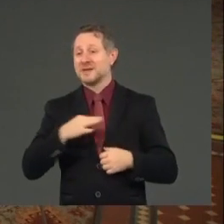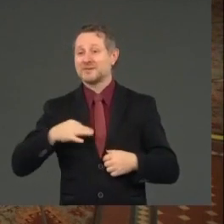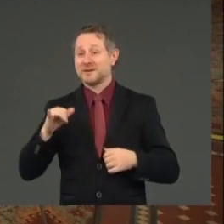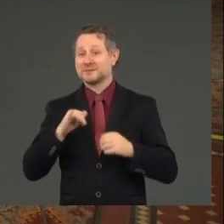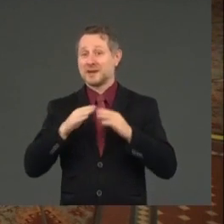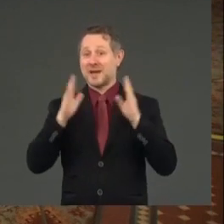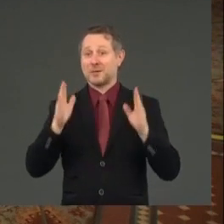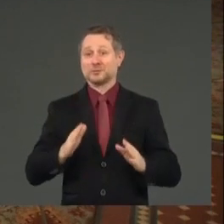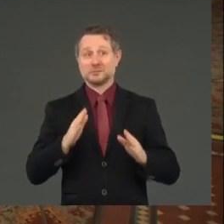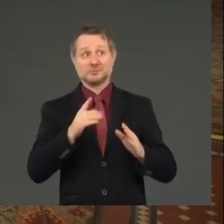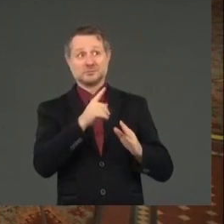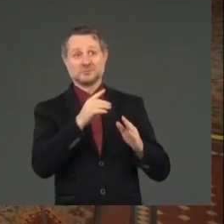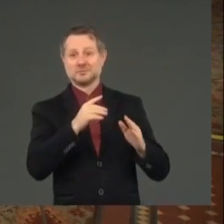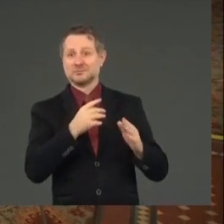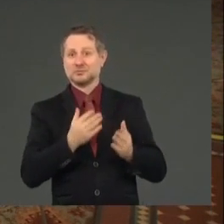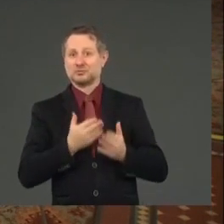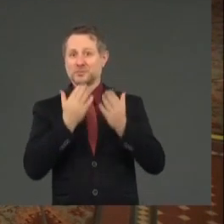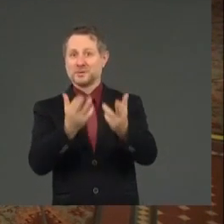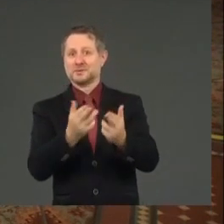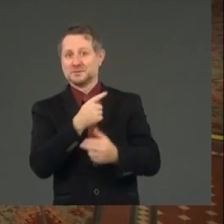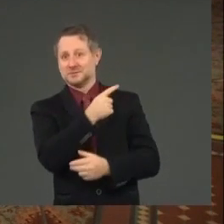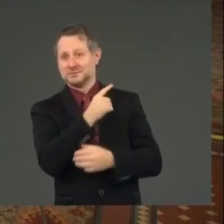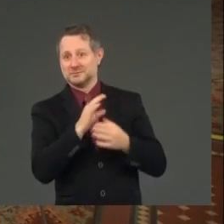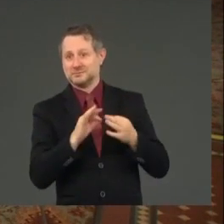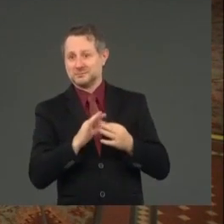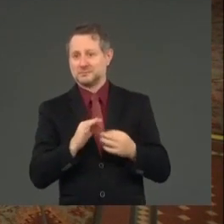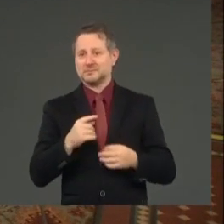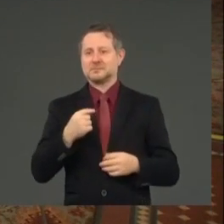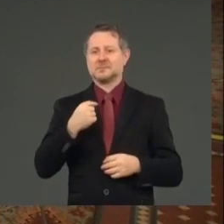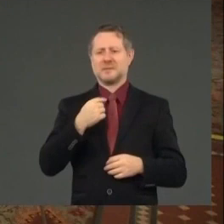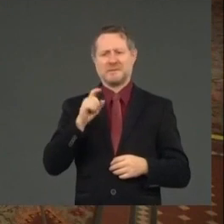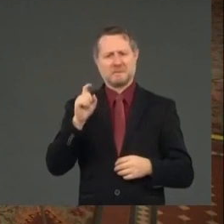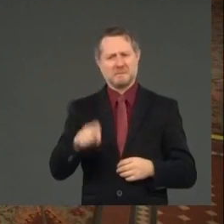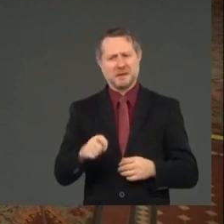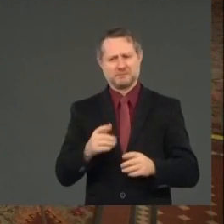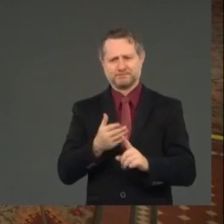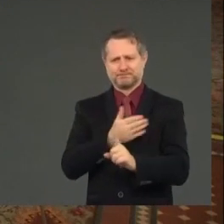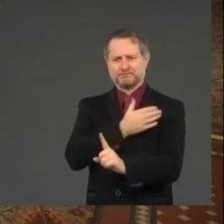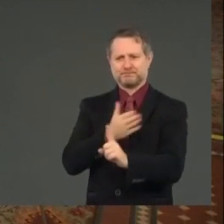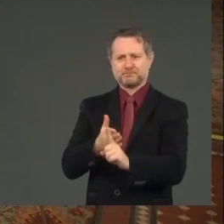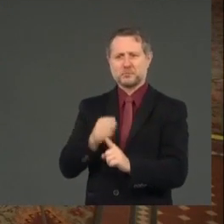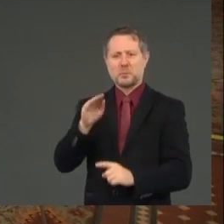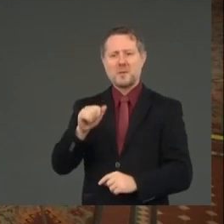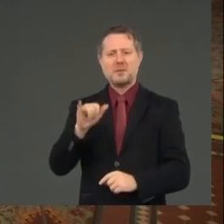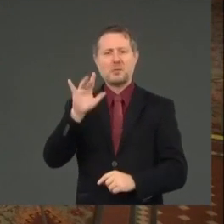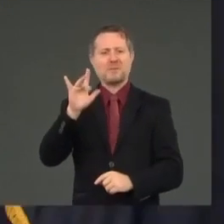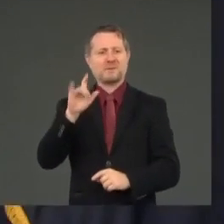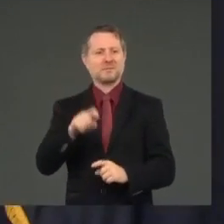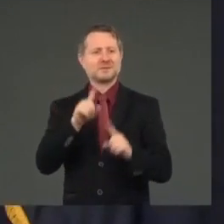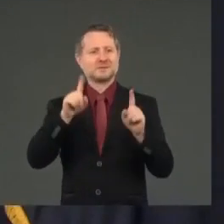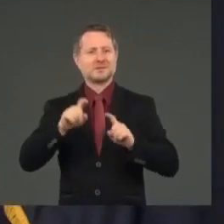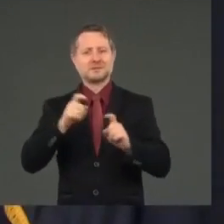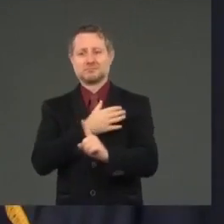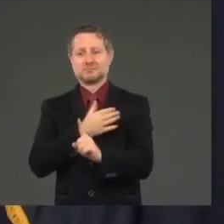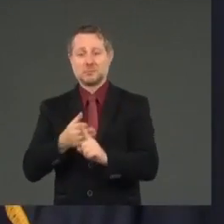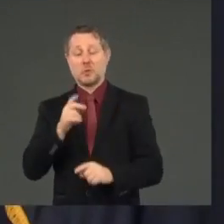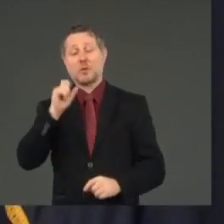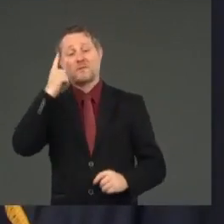BE TESTING EVERY NURSING HOME RESIDENT IN OUR STATE LIKE THE WHITE HOUSE IS RECOMMENDING?